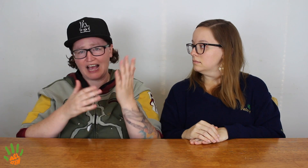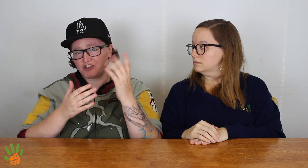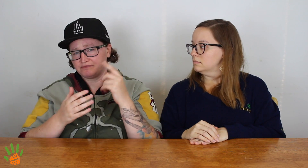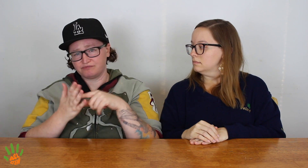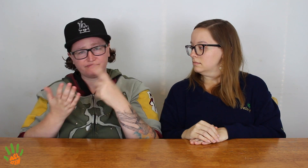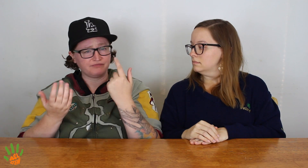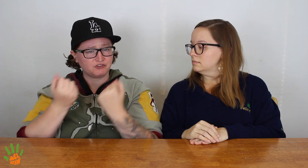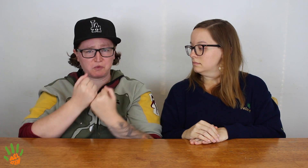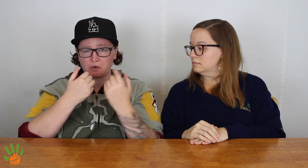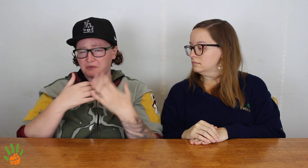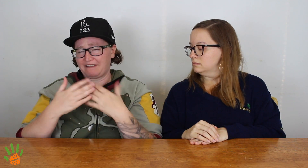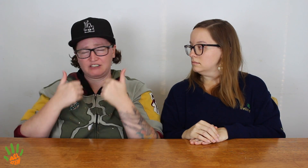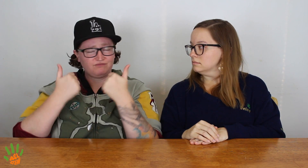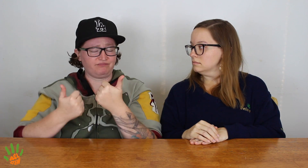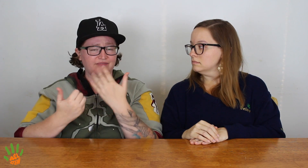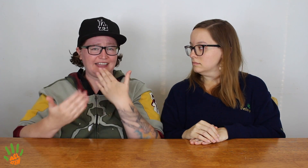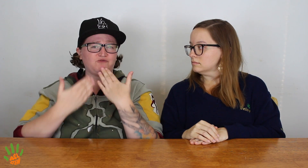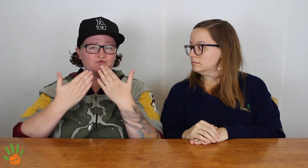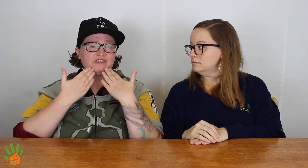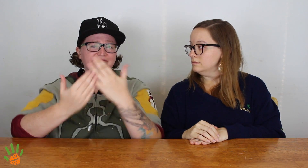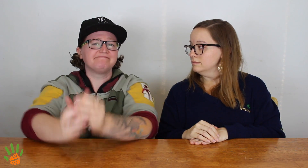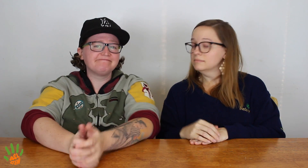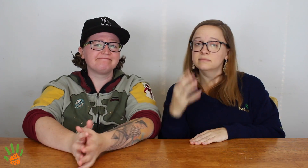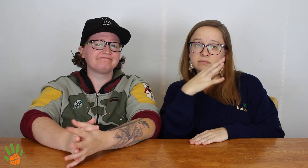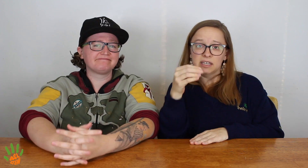whether sharing or supporting us in that way. Thank you.